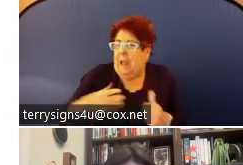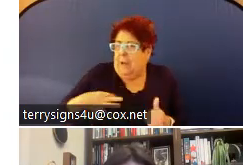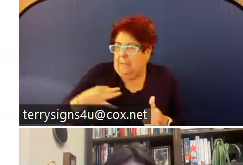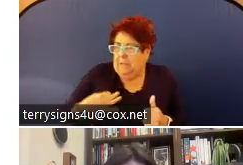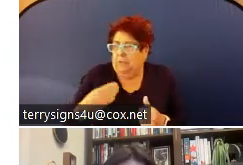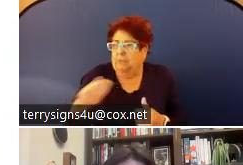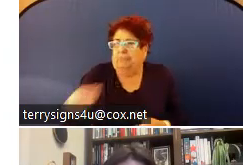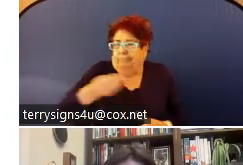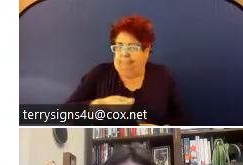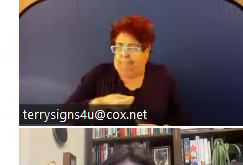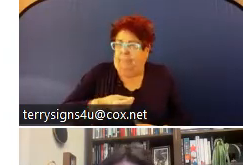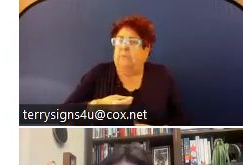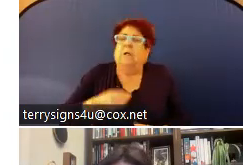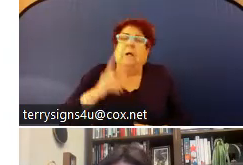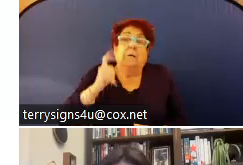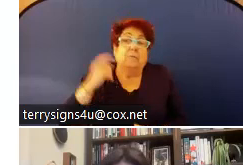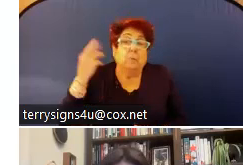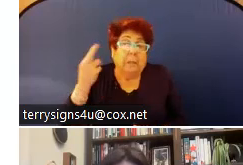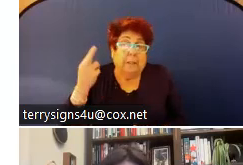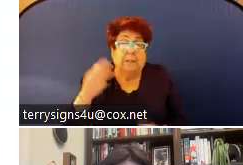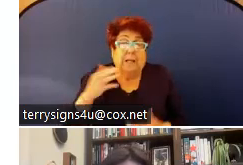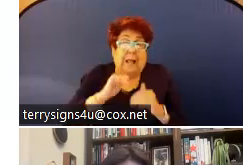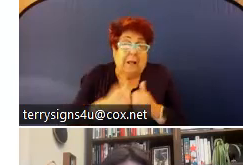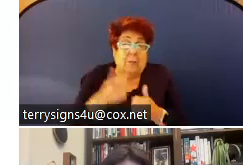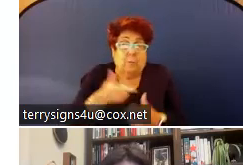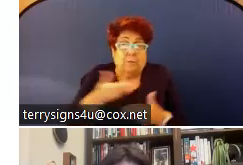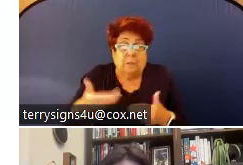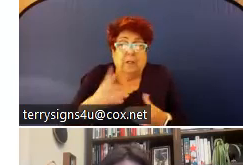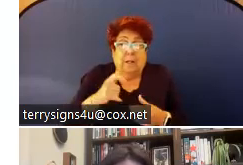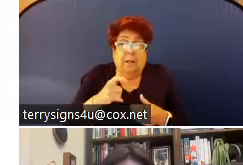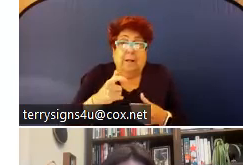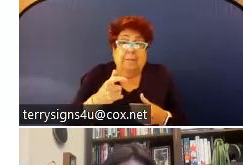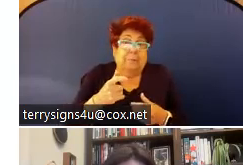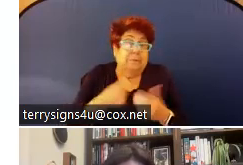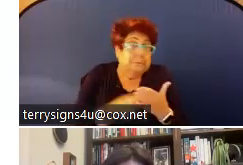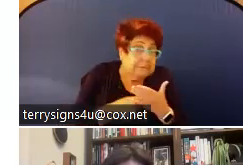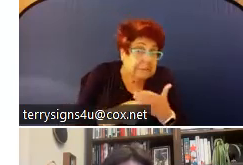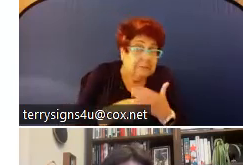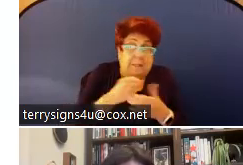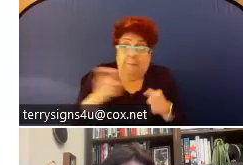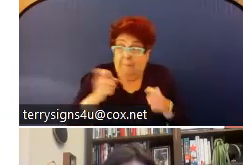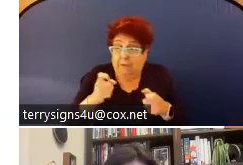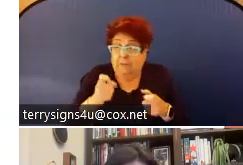to be talked through and managed as part of the coalition is really important. Next slide, please.